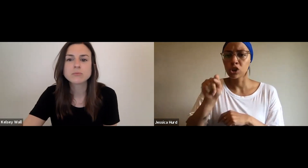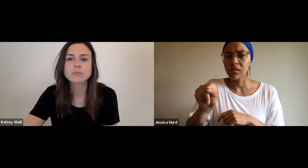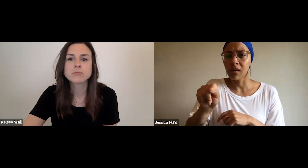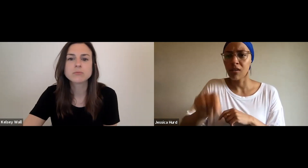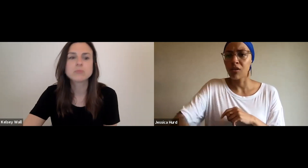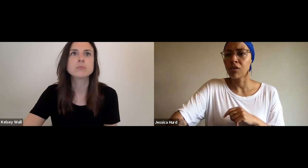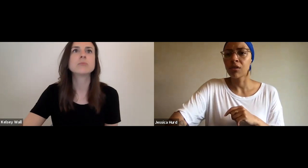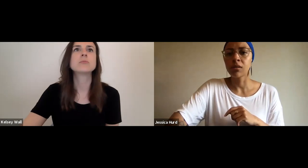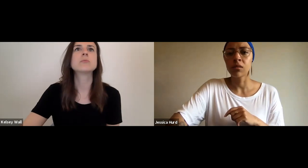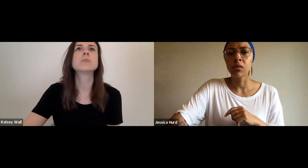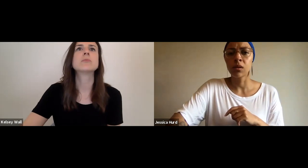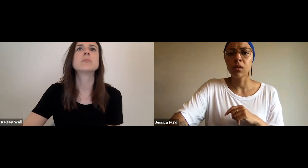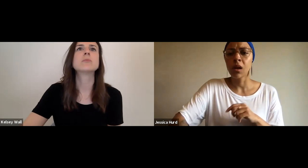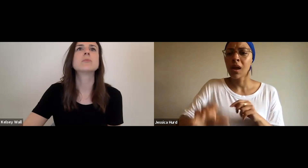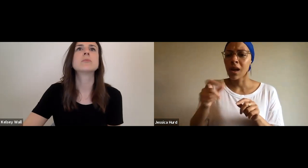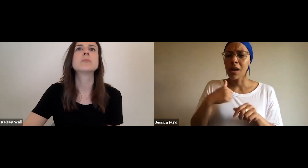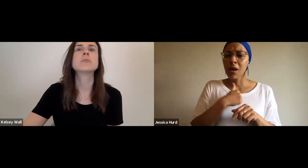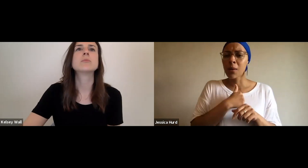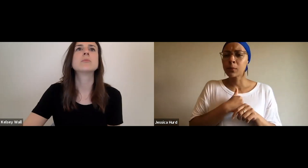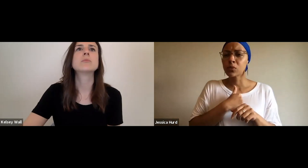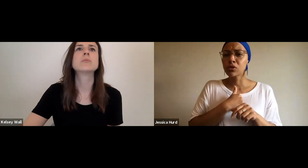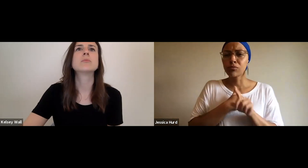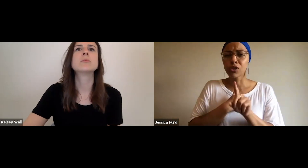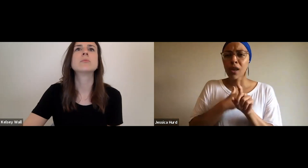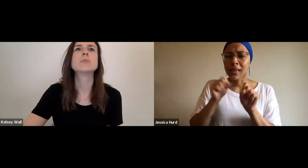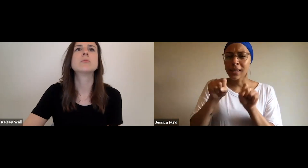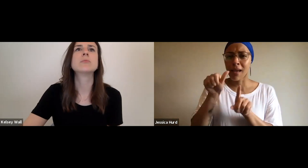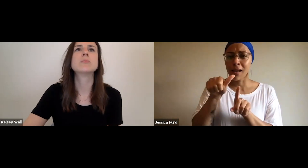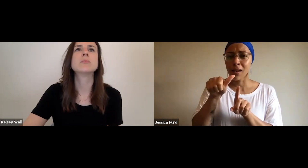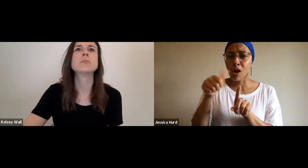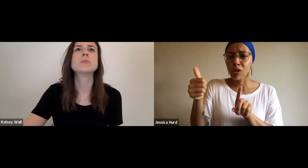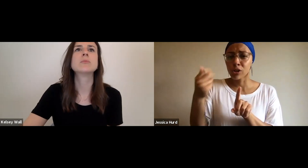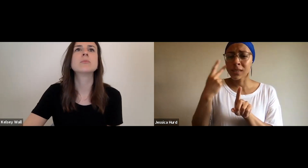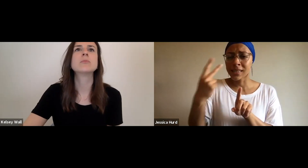OK, so, we do have some-- I see we do have some Q&A questions in this chat. I'm sorry.